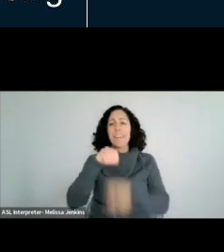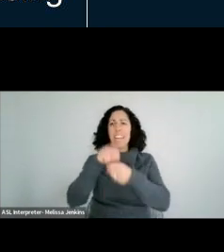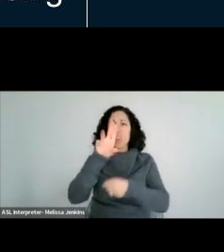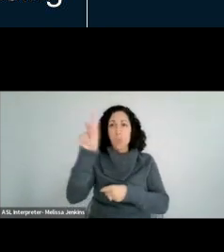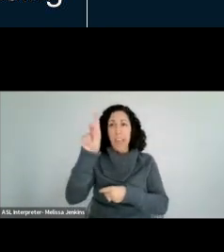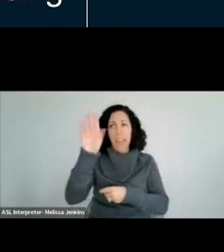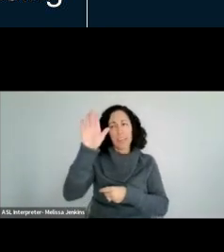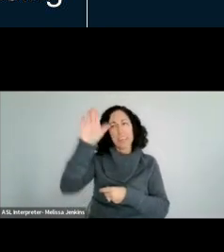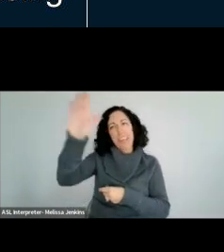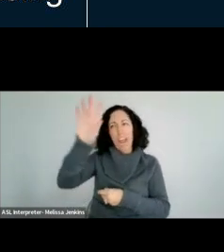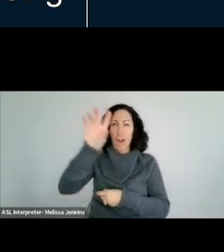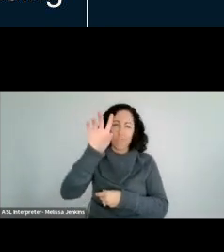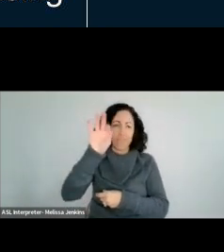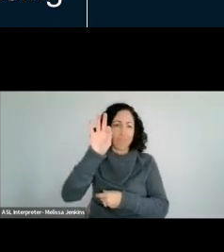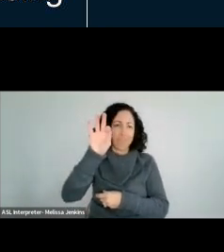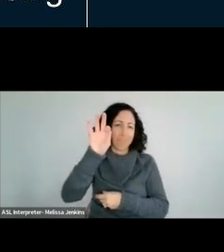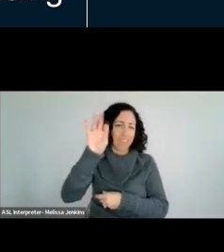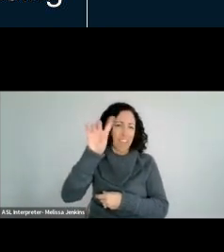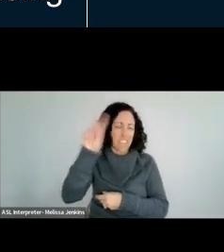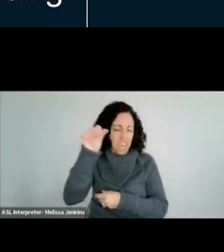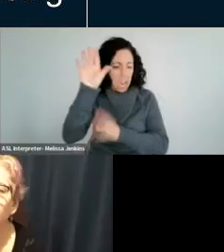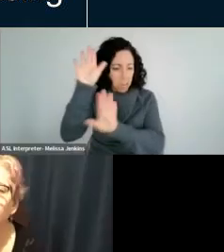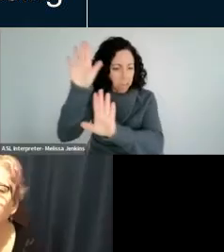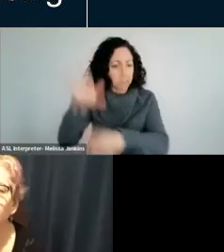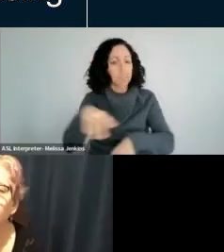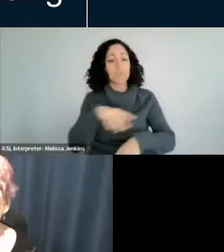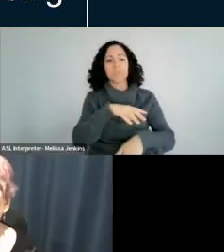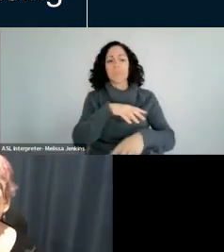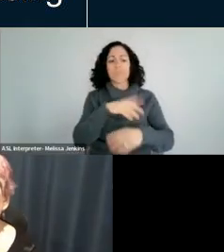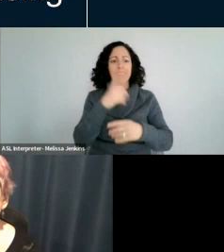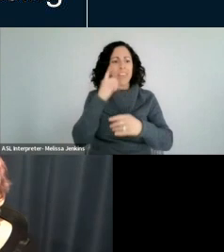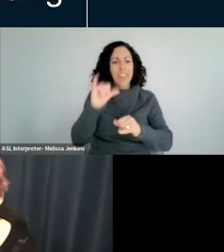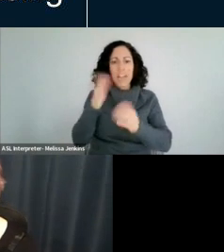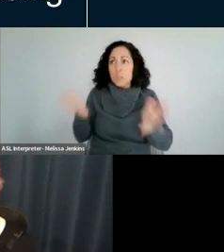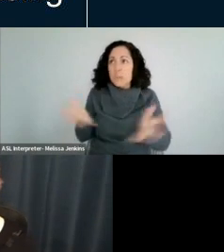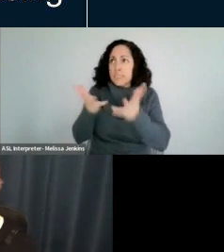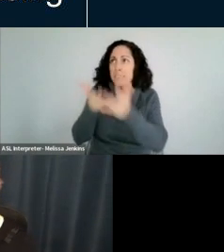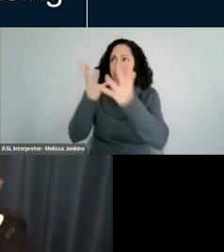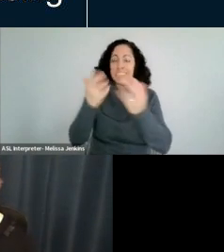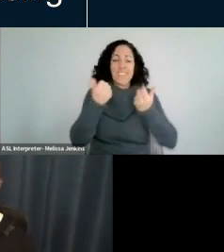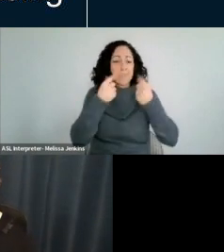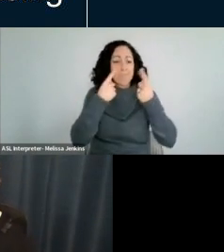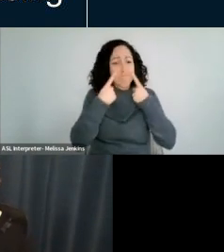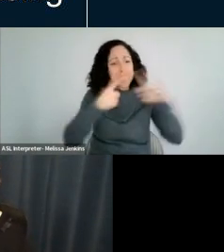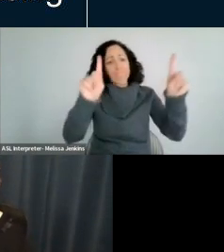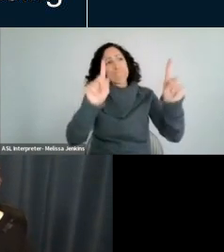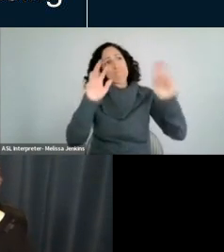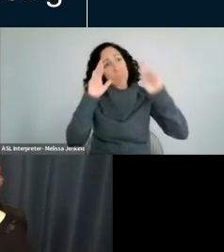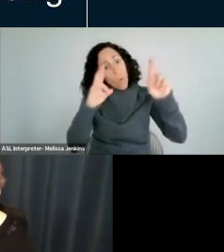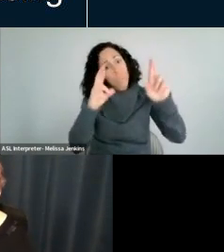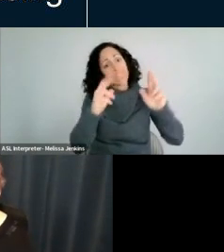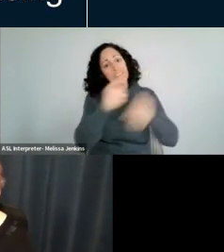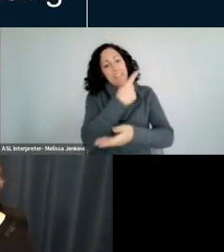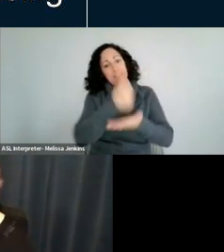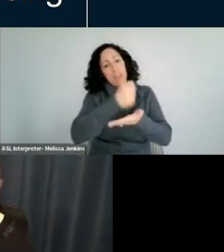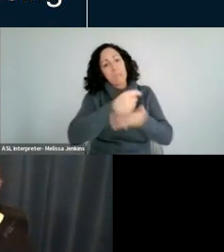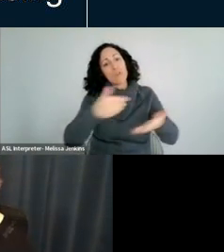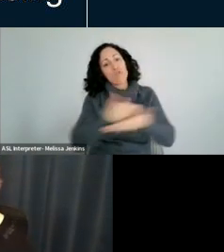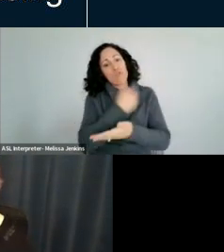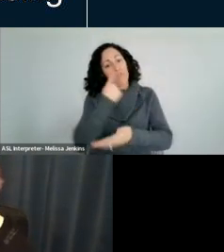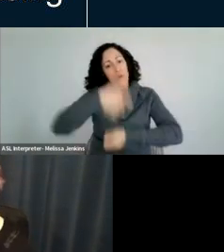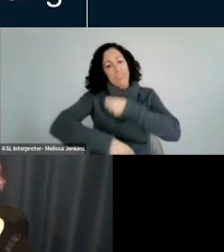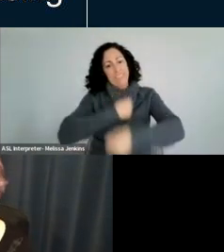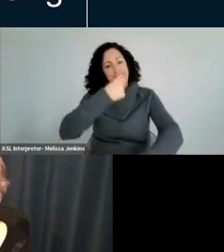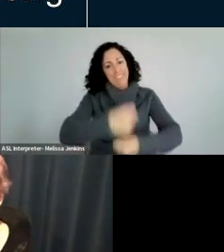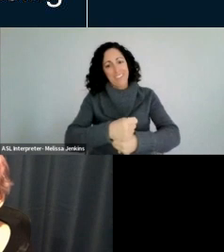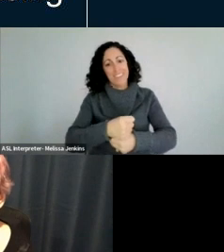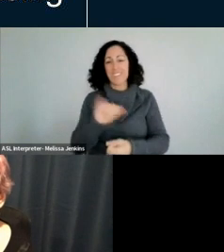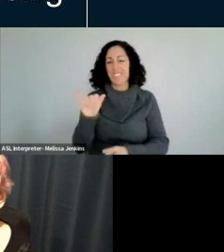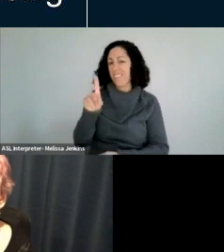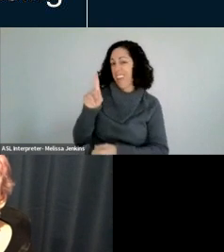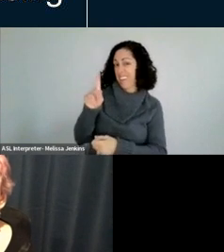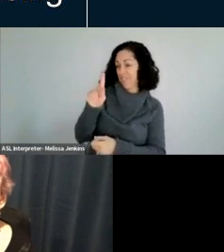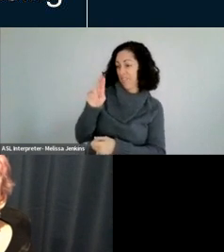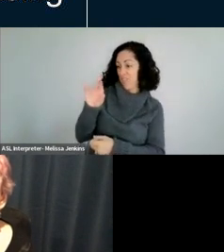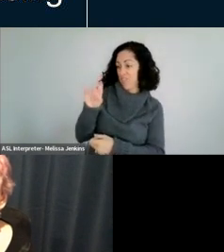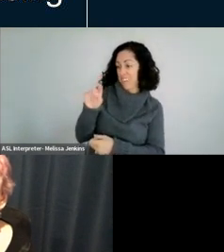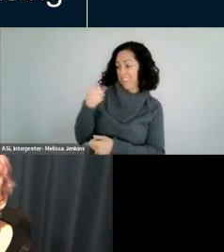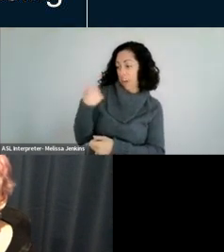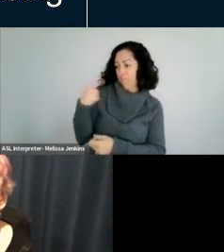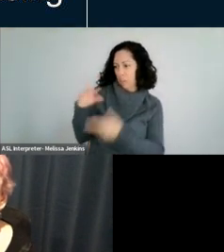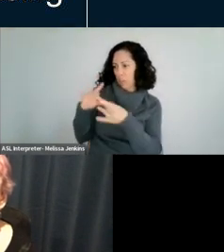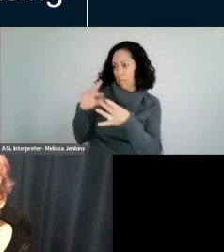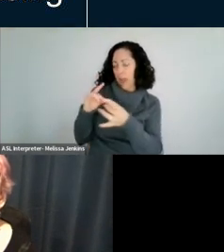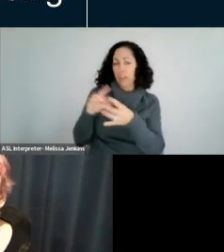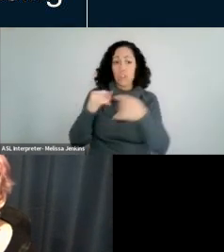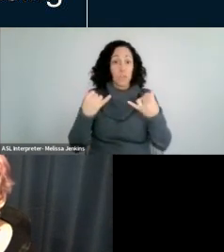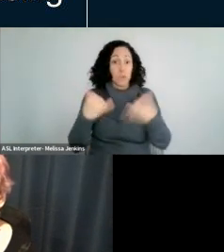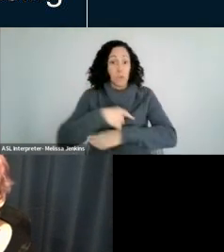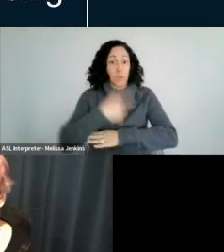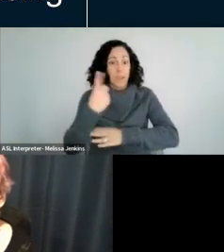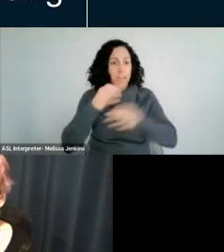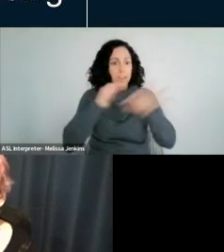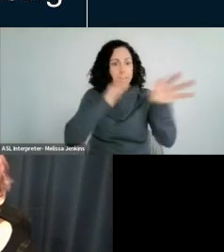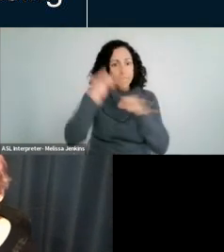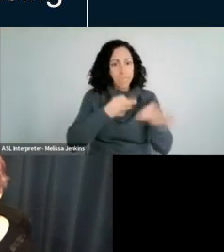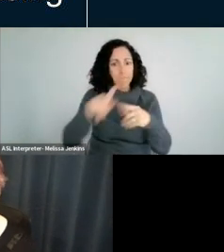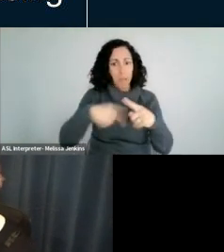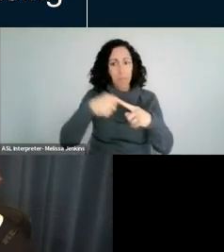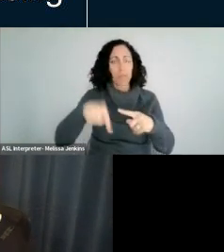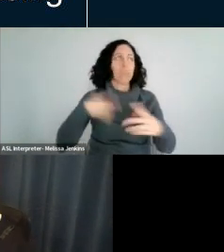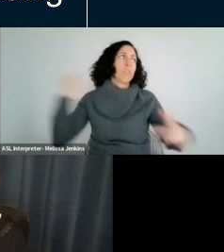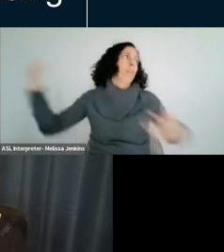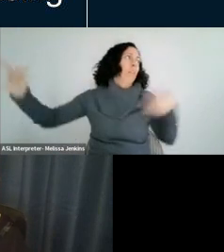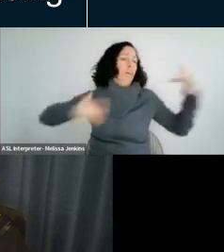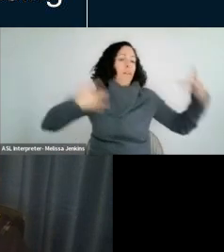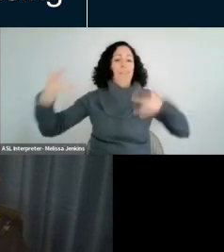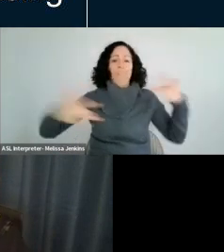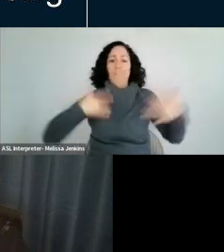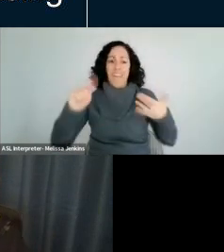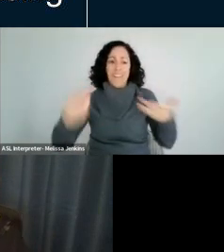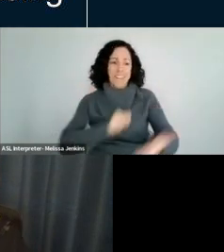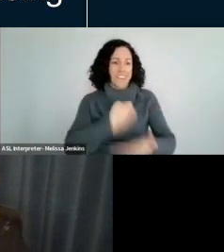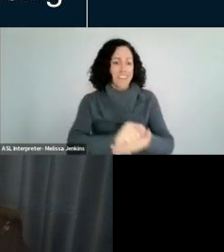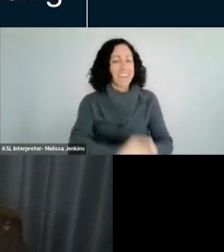So, as Krista said, it's a very exciting time for the community and for us as a company.